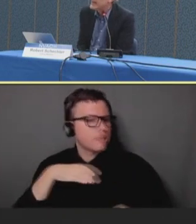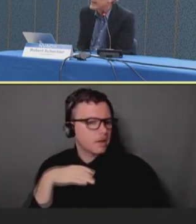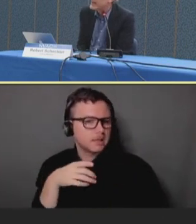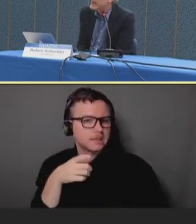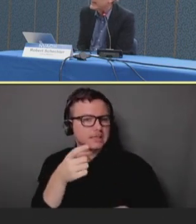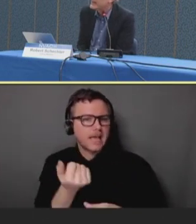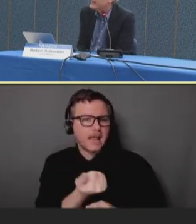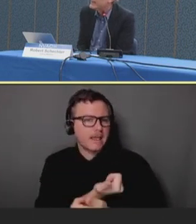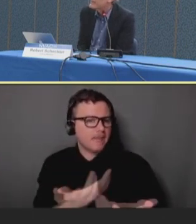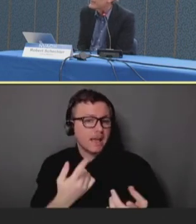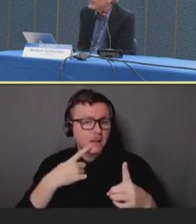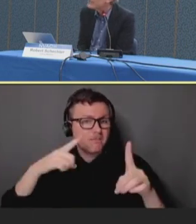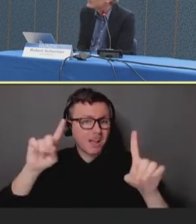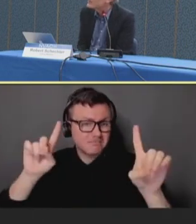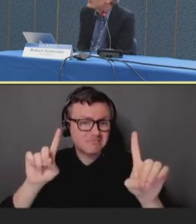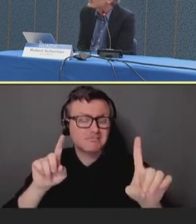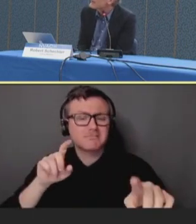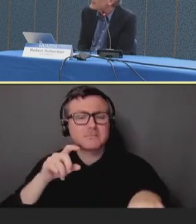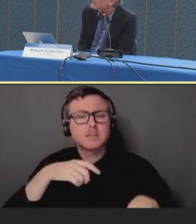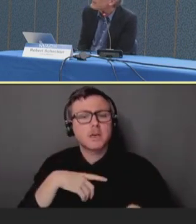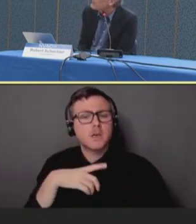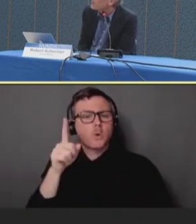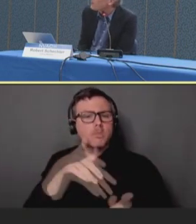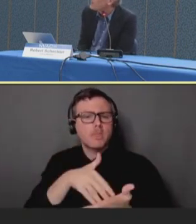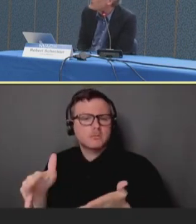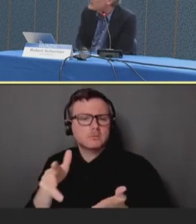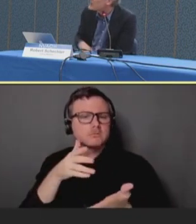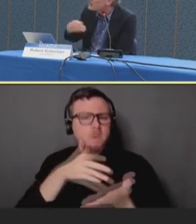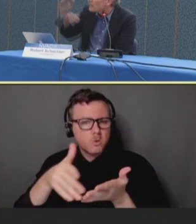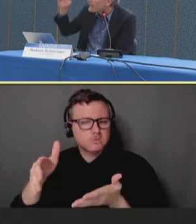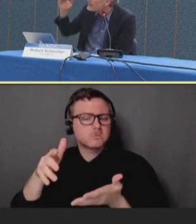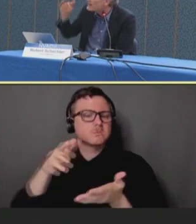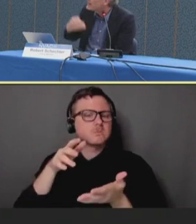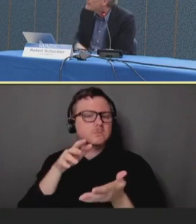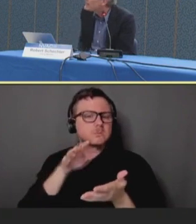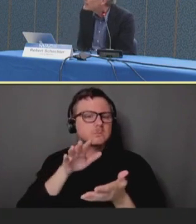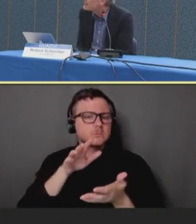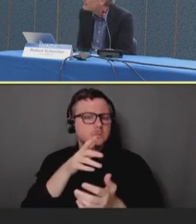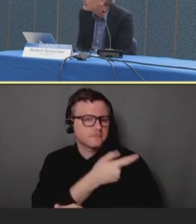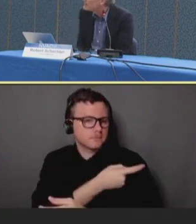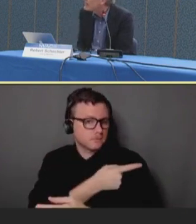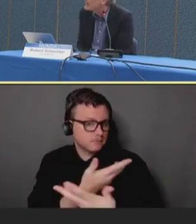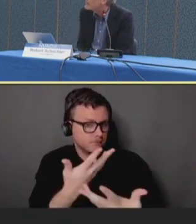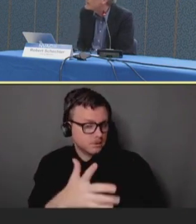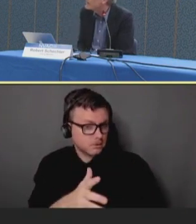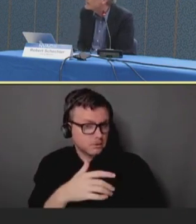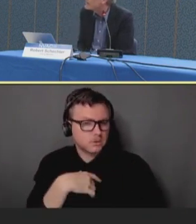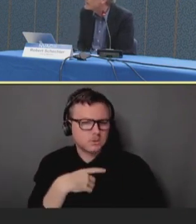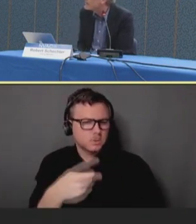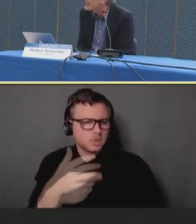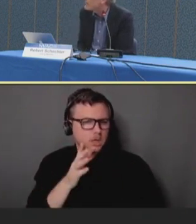And in the thousands of doses they've given, what percentage rise in coverage would that represent?